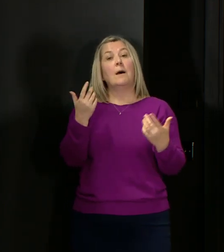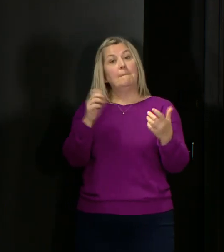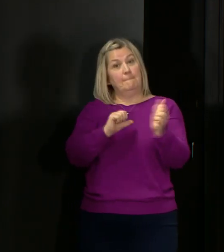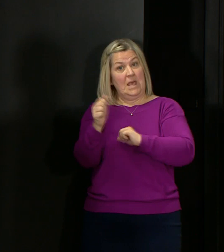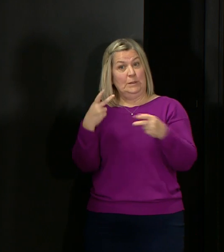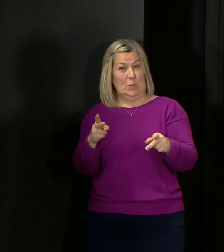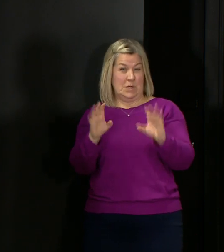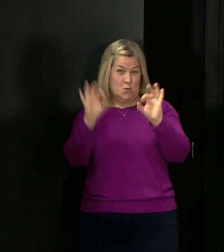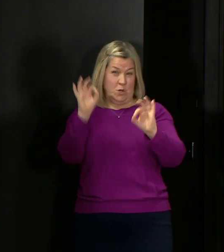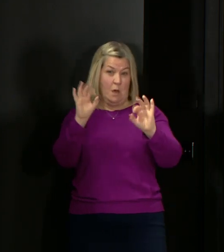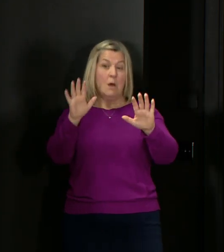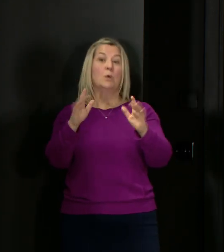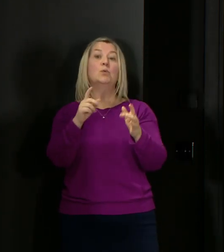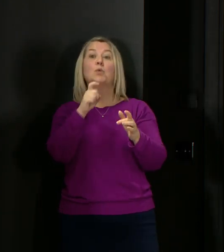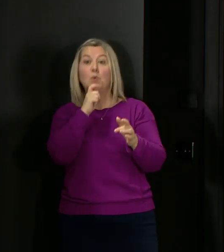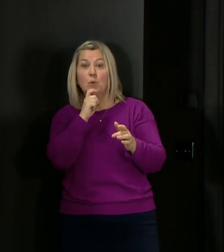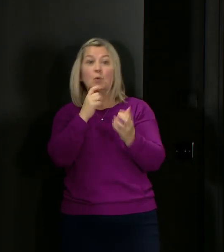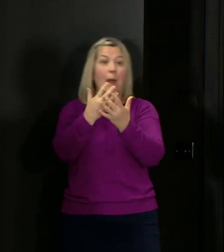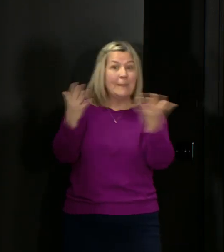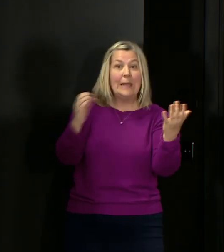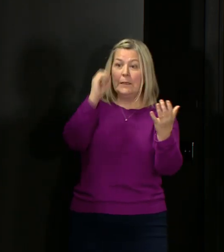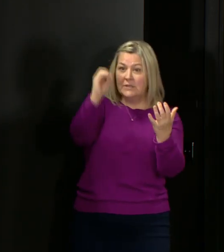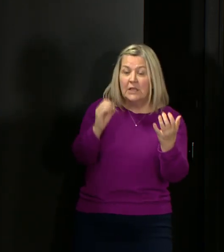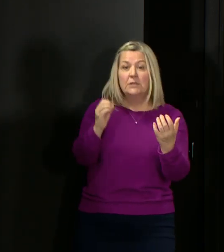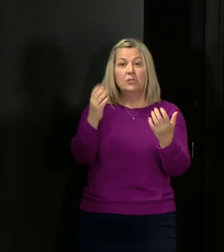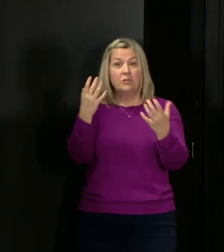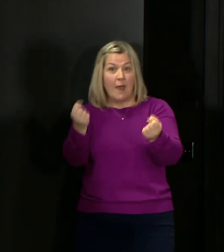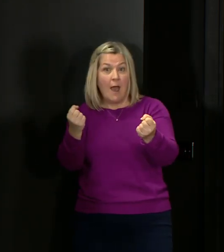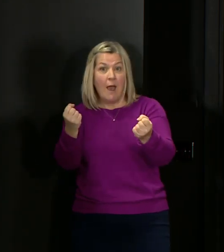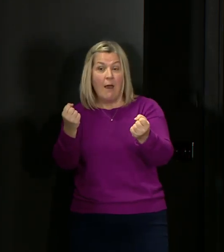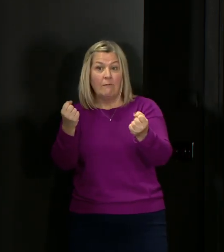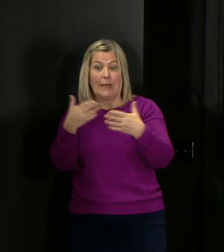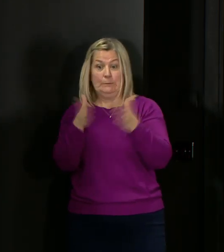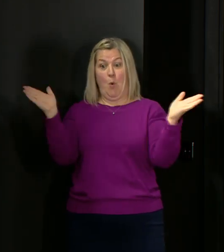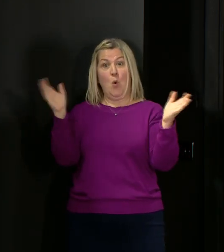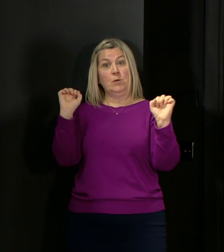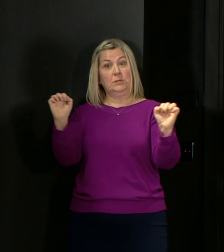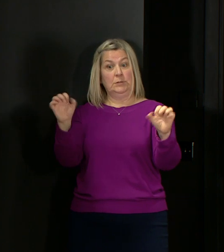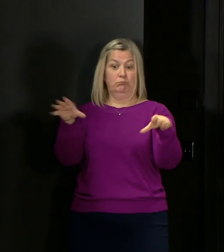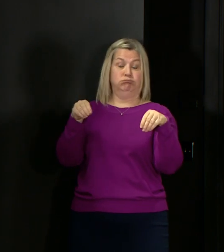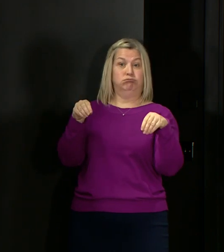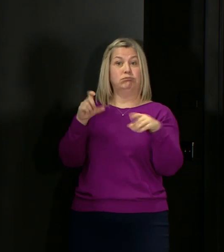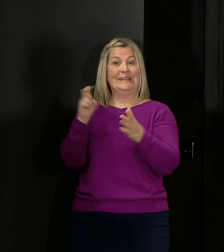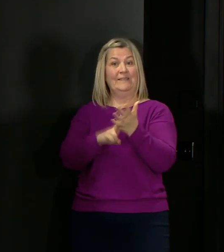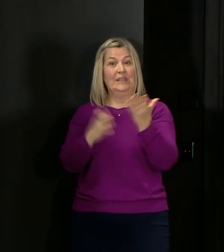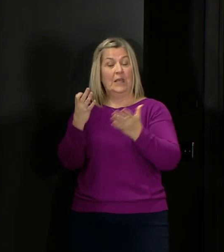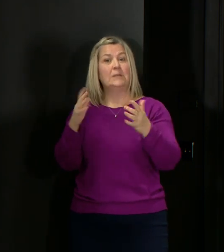what proportion of the population has been exposed to coronavirus is through some of